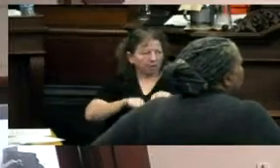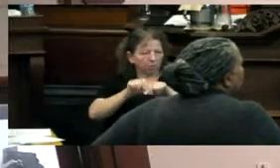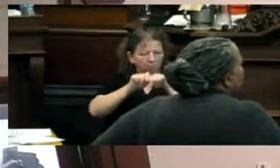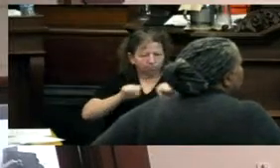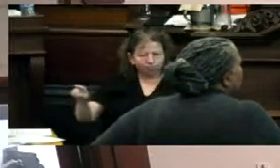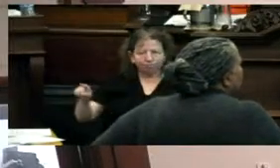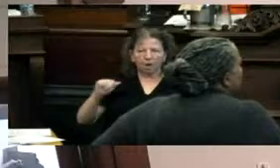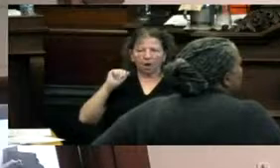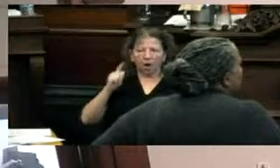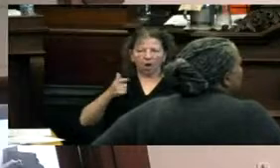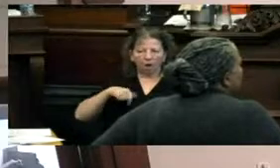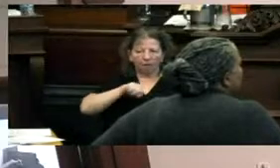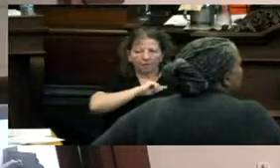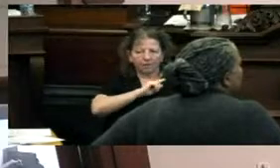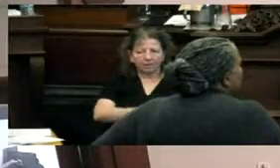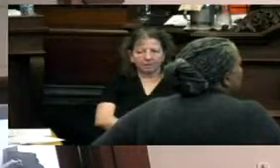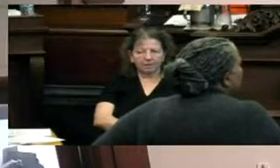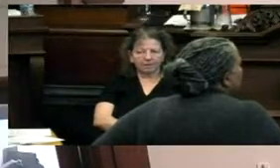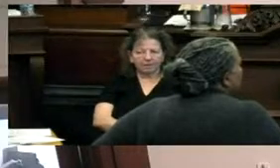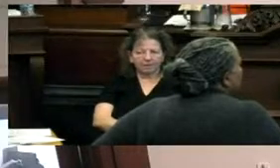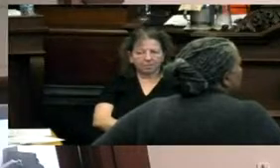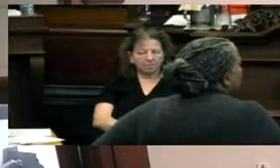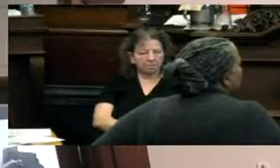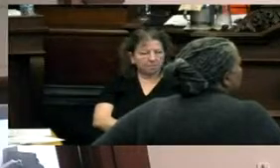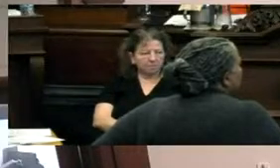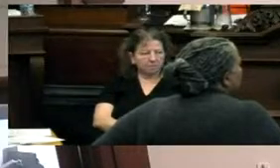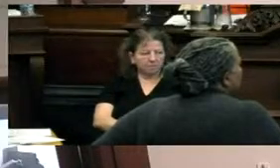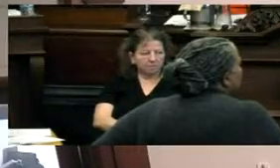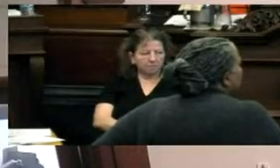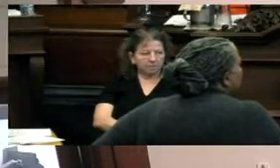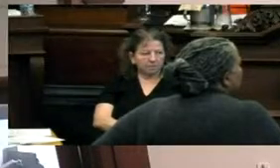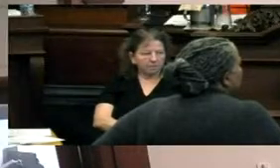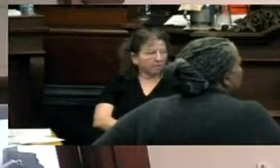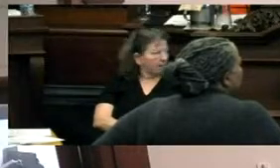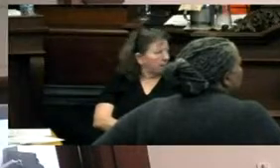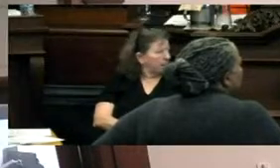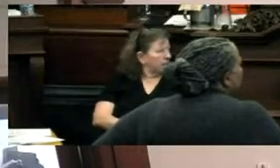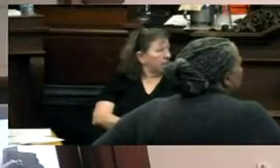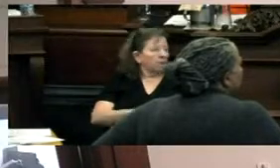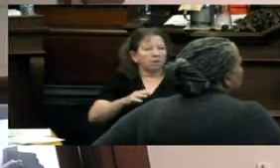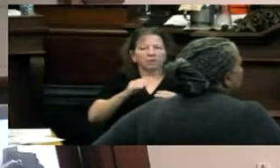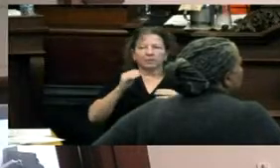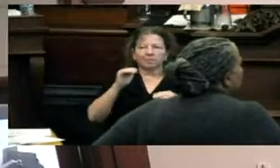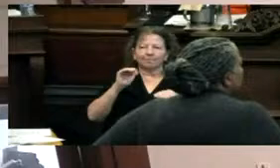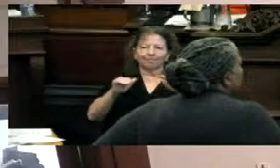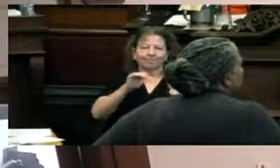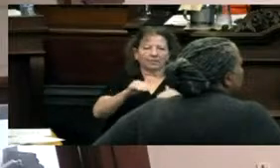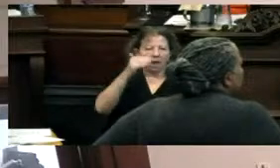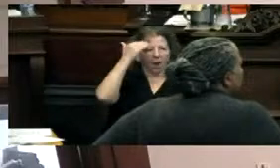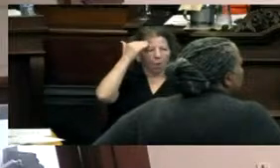For him to then forward on to us. And is there a reason that we couldn't for some of these